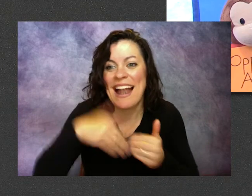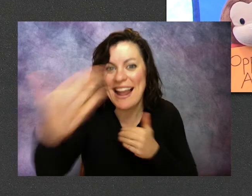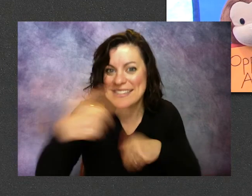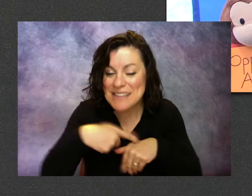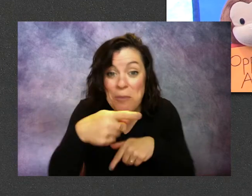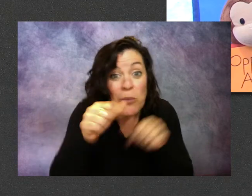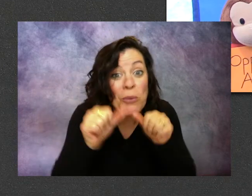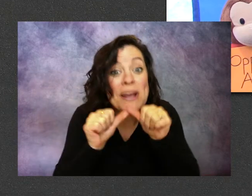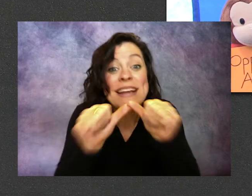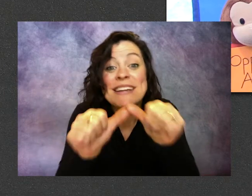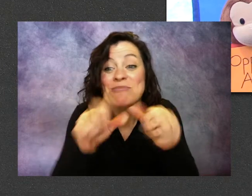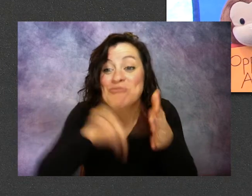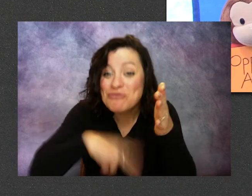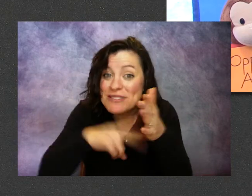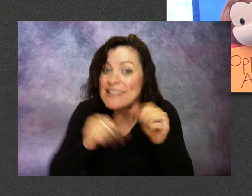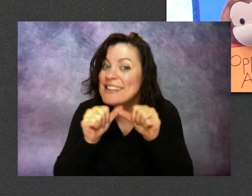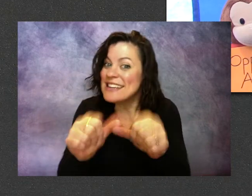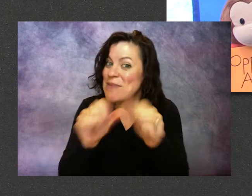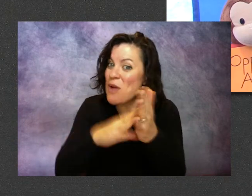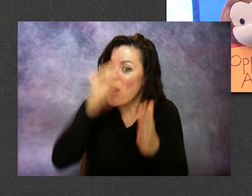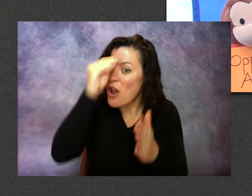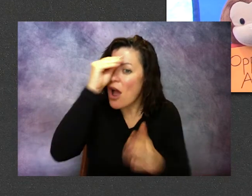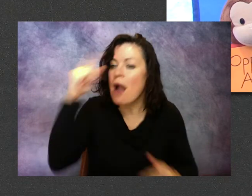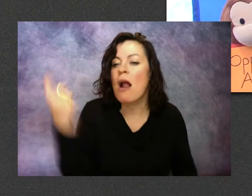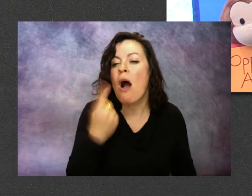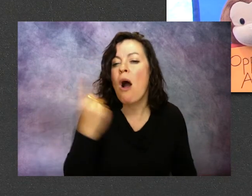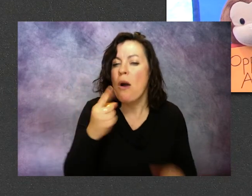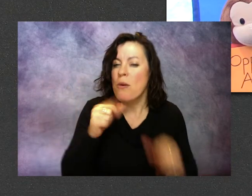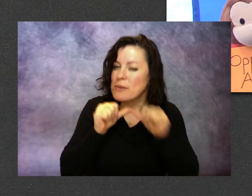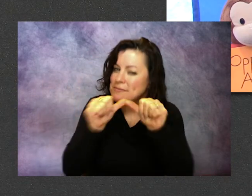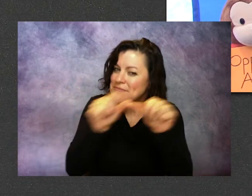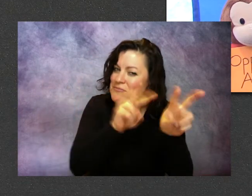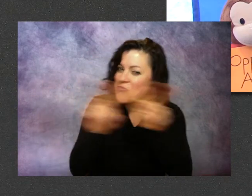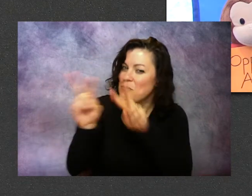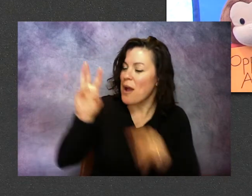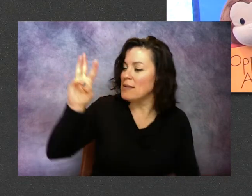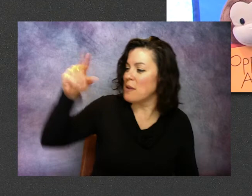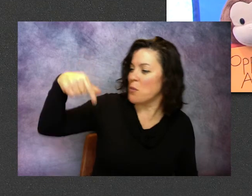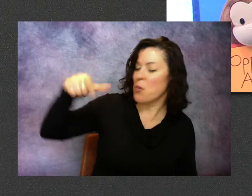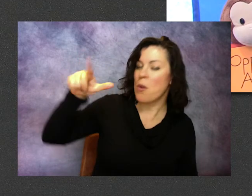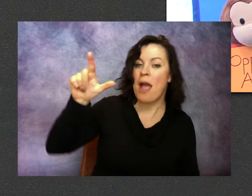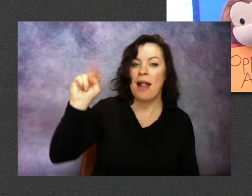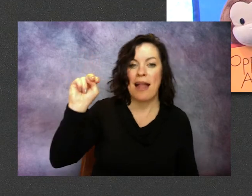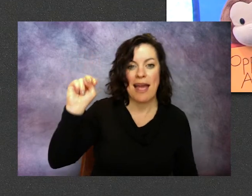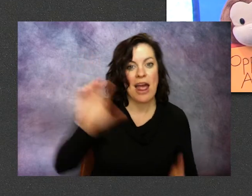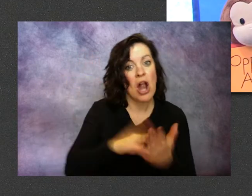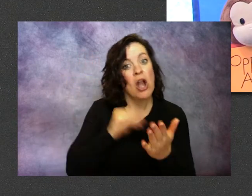keep learning and always keep watching WQLN because nothing makes us happier